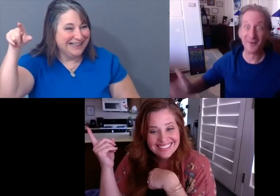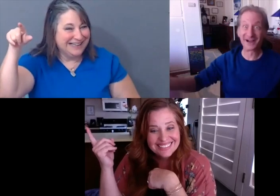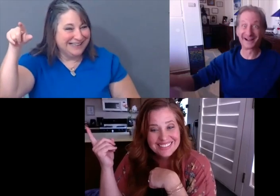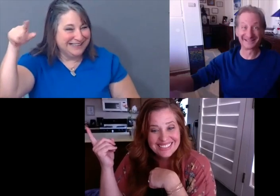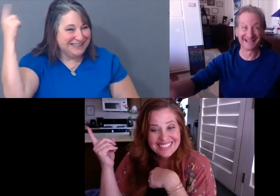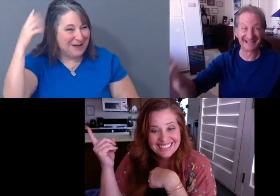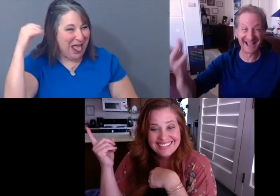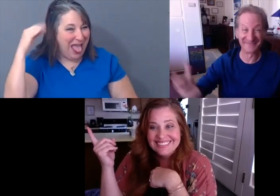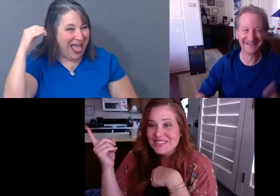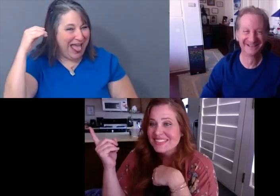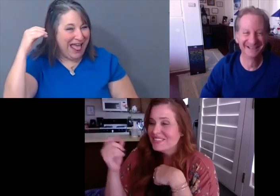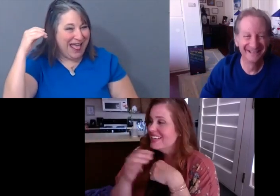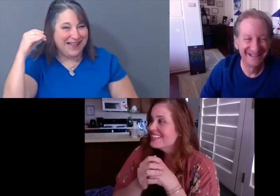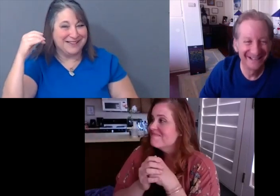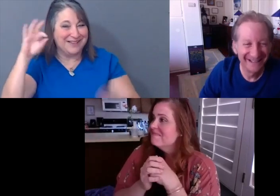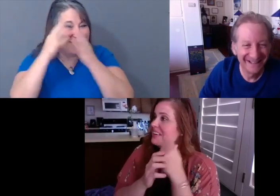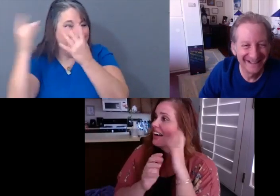Oh my God, then they came. Did you hear them?